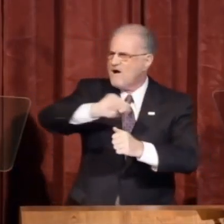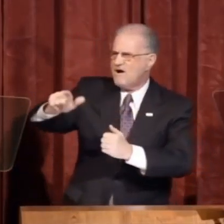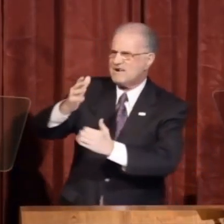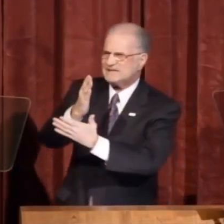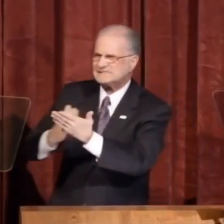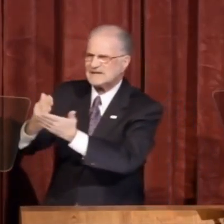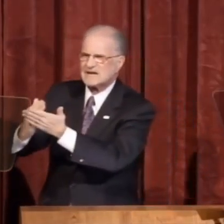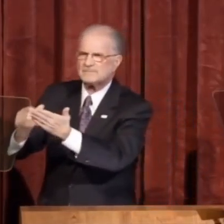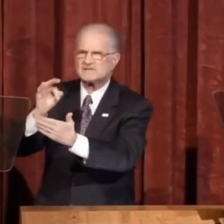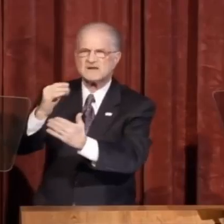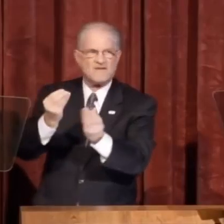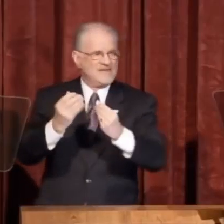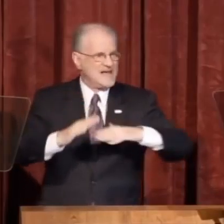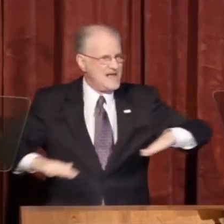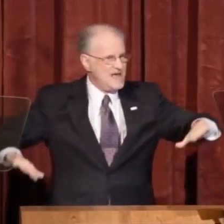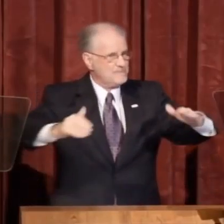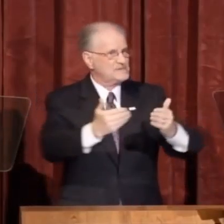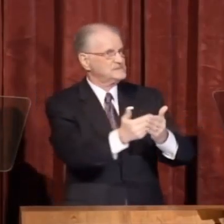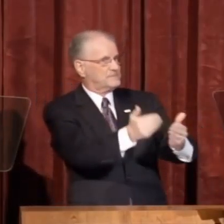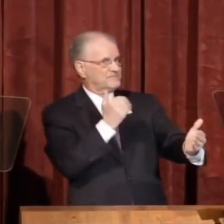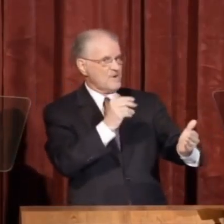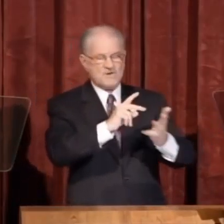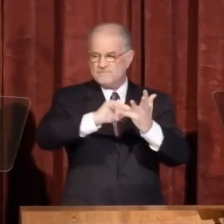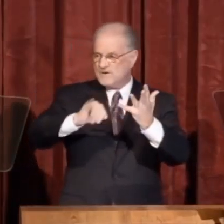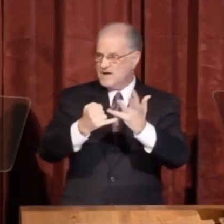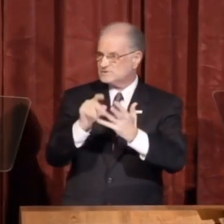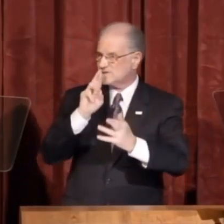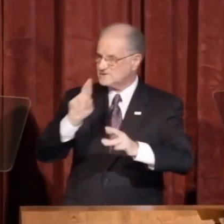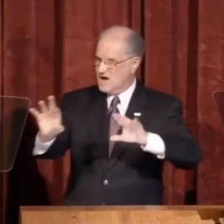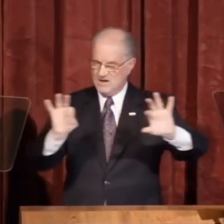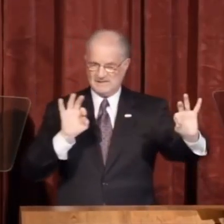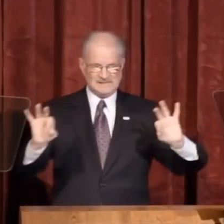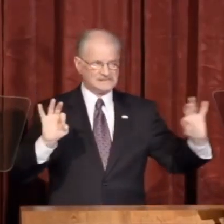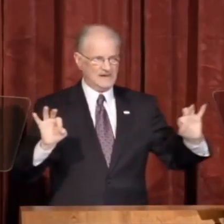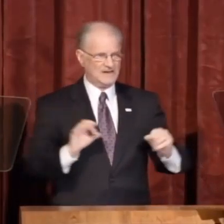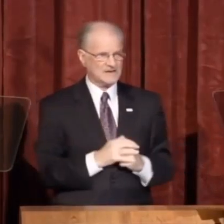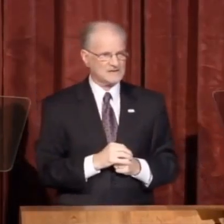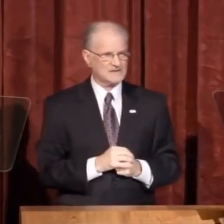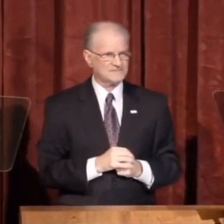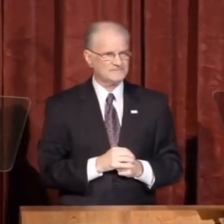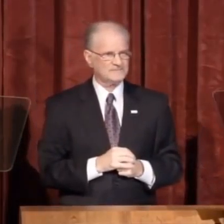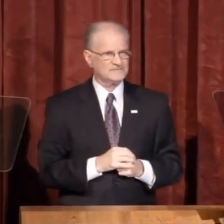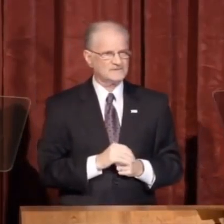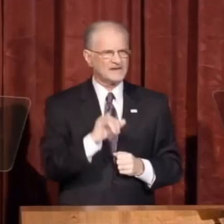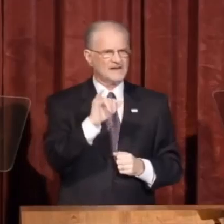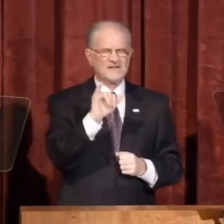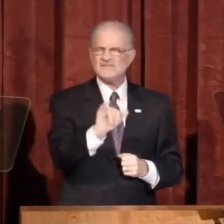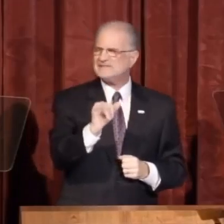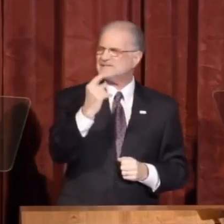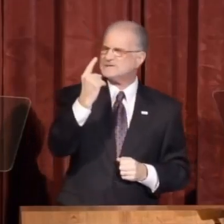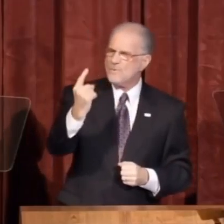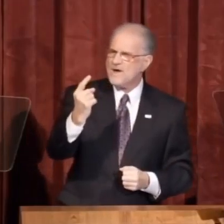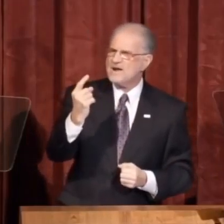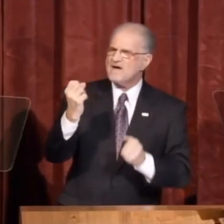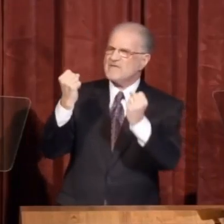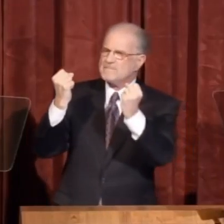in the review process of the new logo.